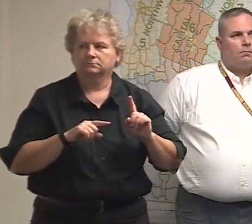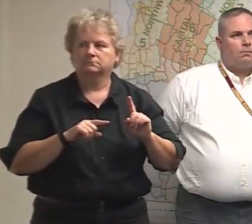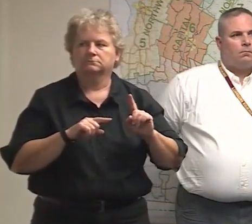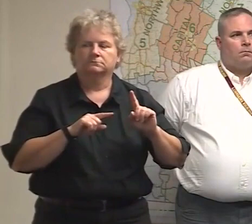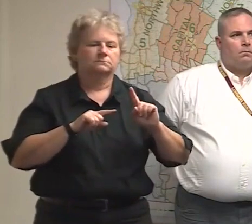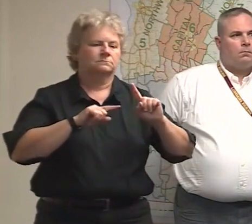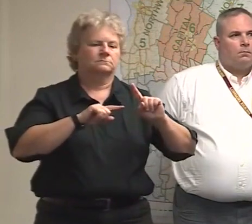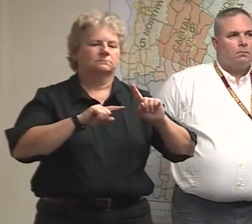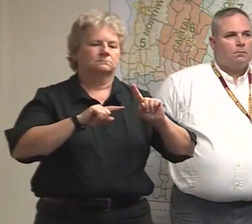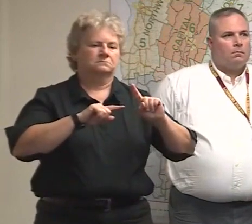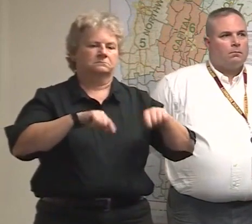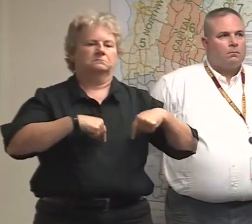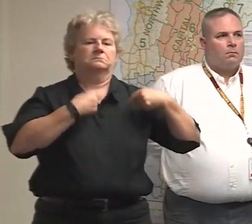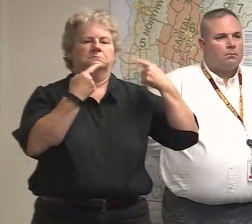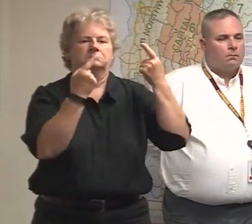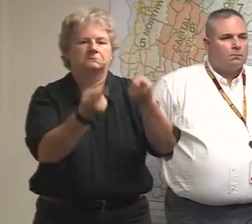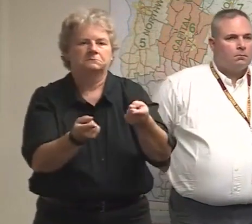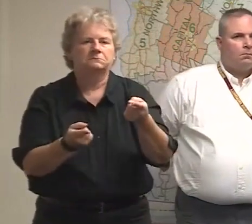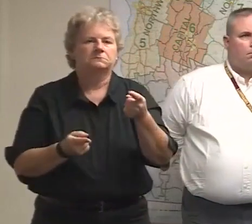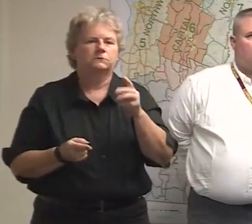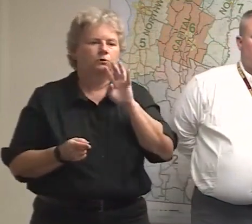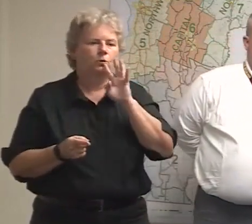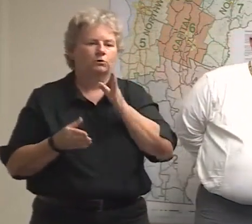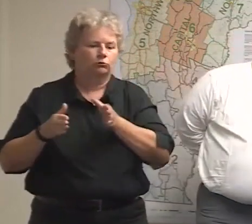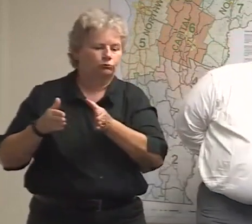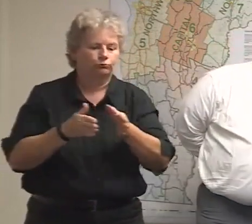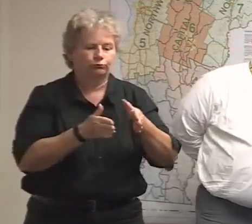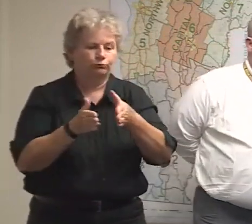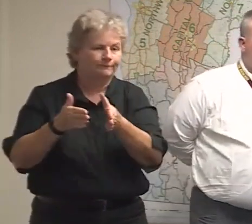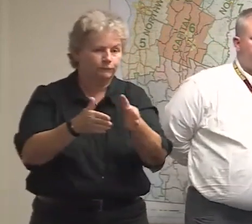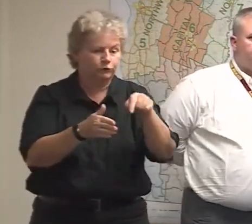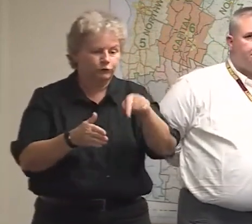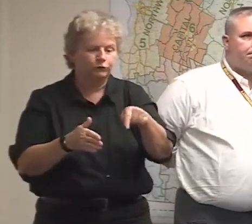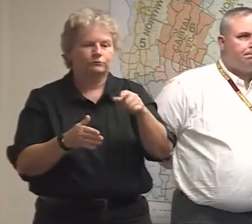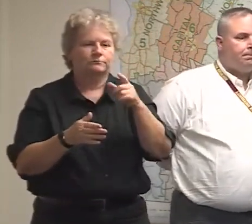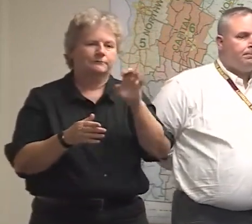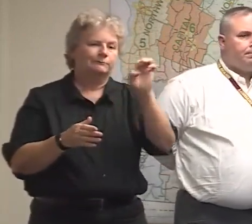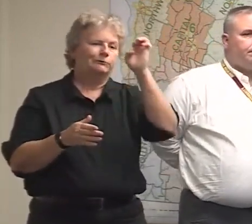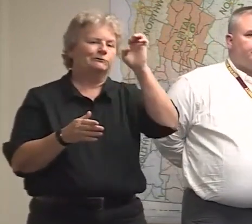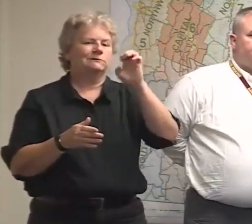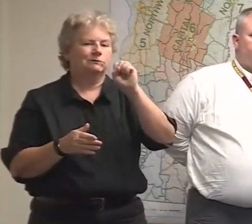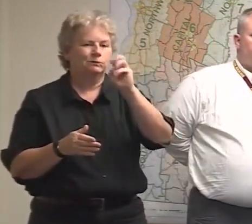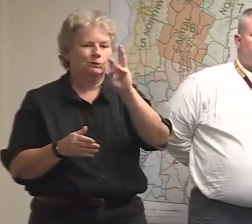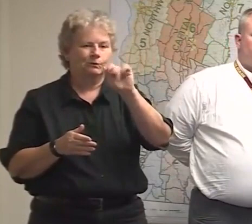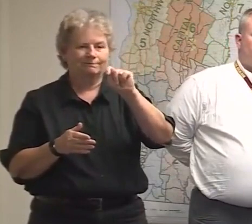AND ARE THEY STAYING OR LIKE, WHAT’S THE BOOTS ON THE GROUND? YEAH, WE’RE VERY FORTUNATE.